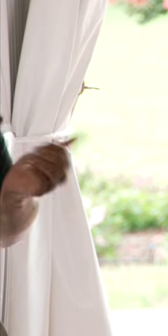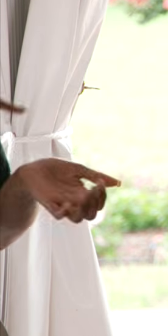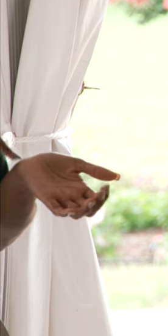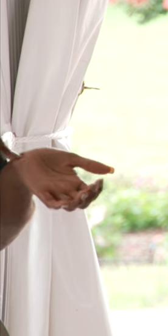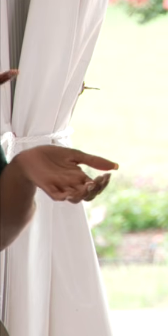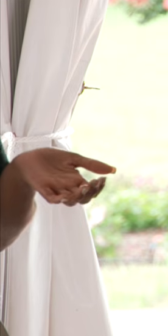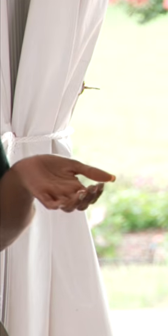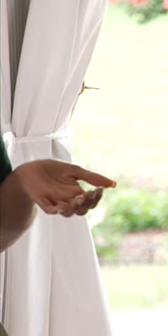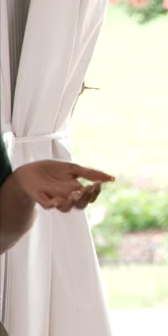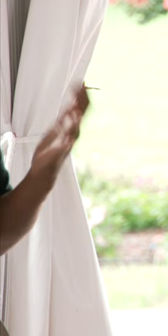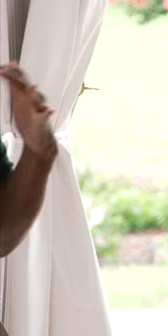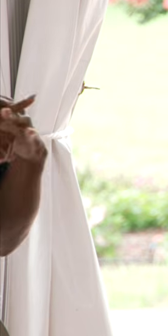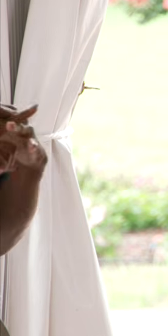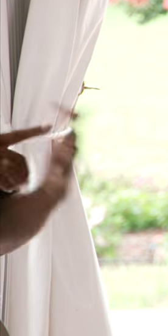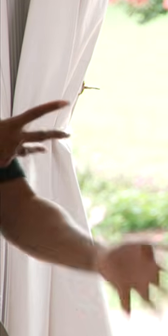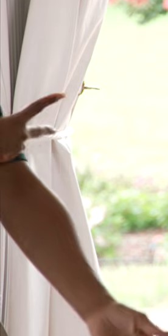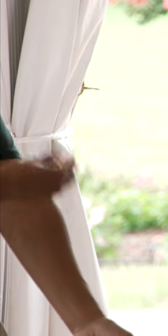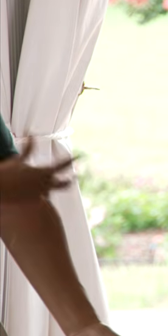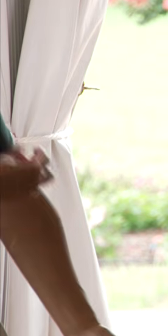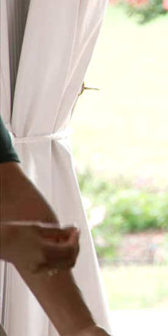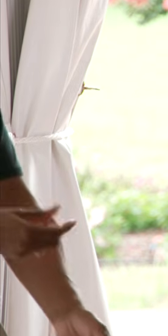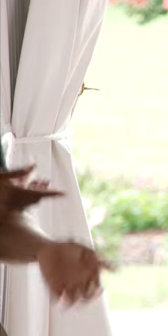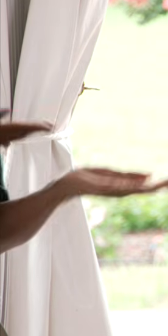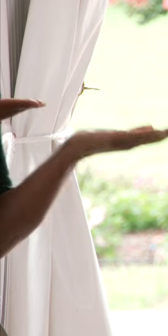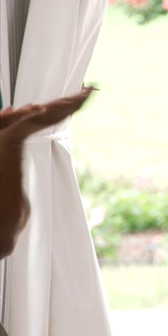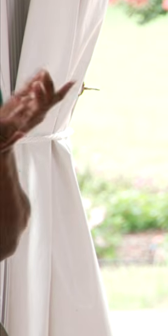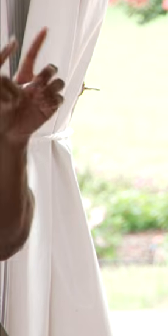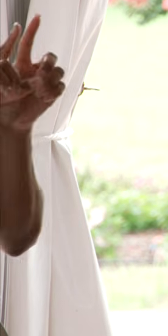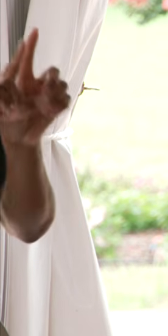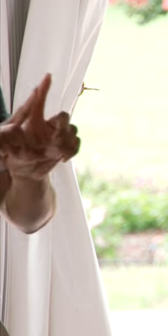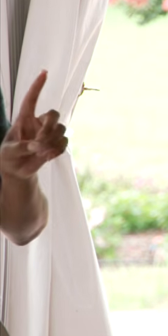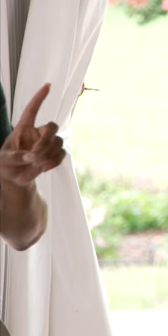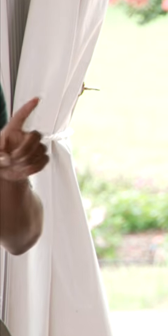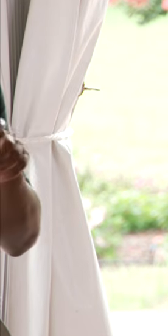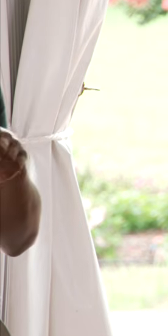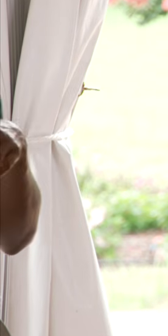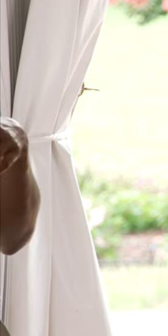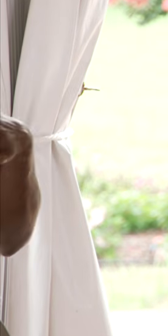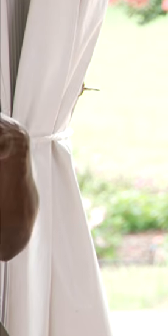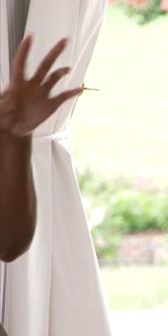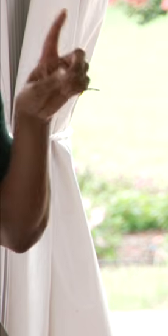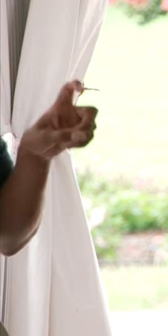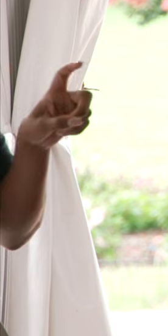they would go out to the hospital every once in a while for a test or whatever. He said, "Yeah,